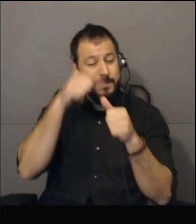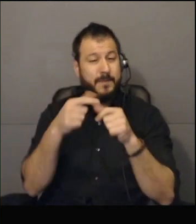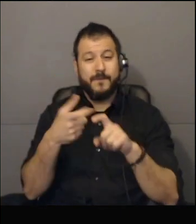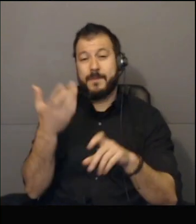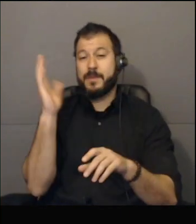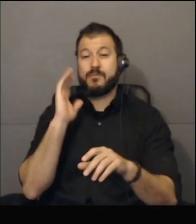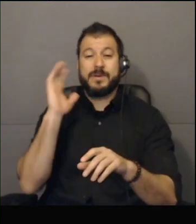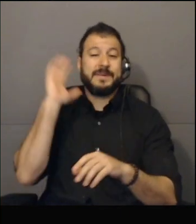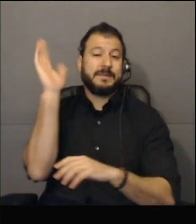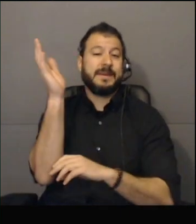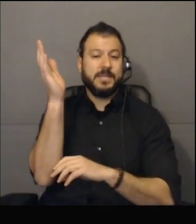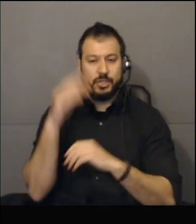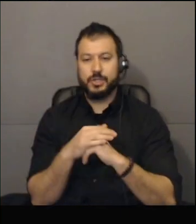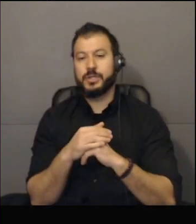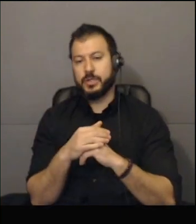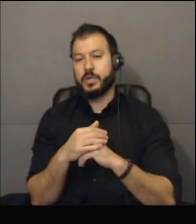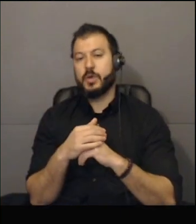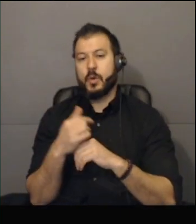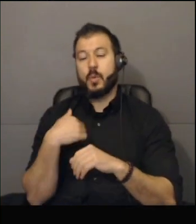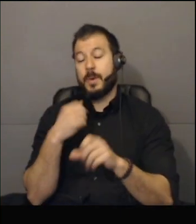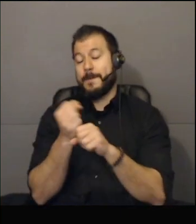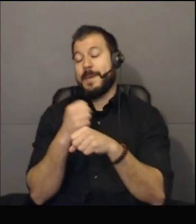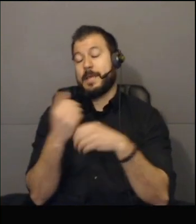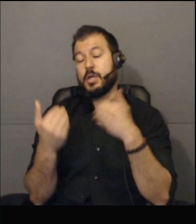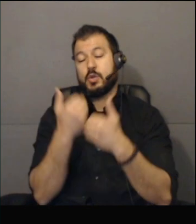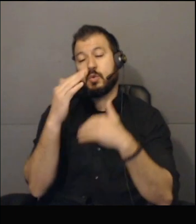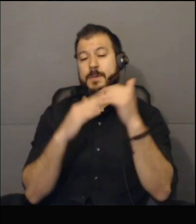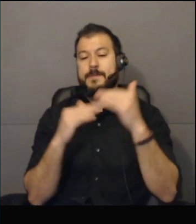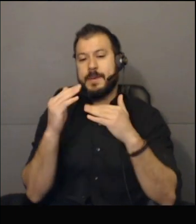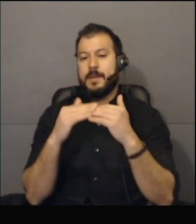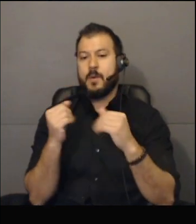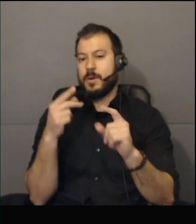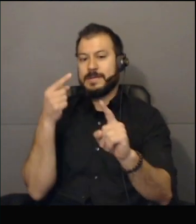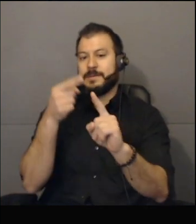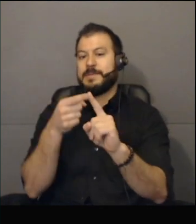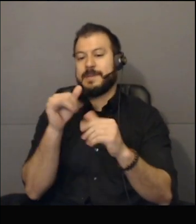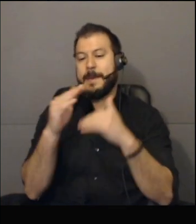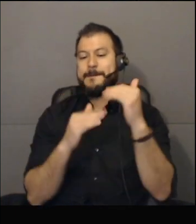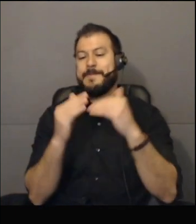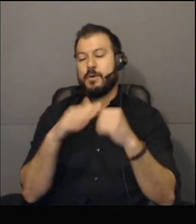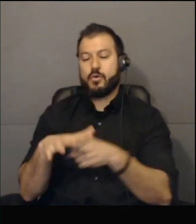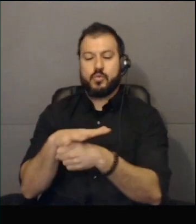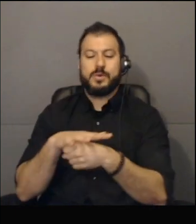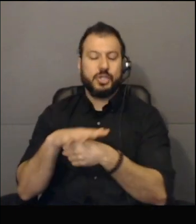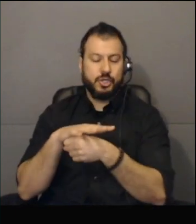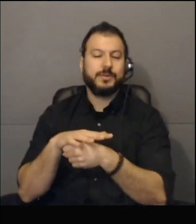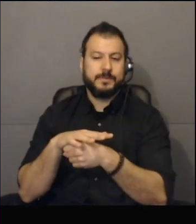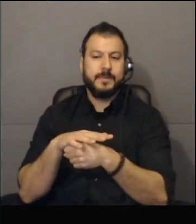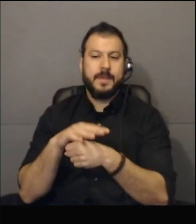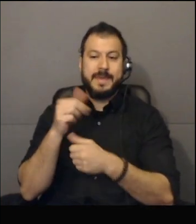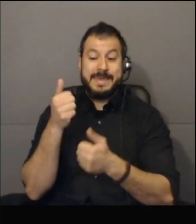when we create a new build, will specify the built regions it's jailing mechanism can be applied at a single region,